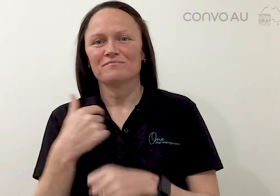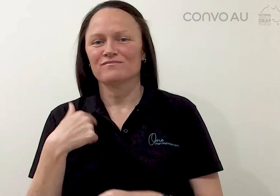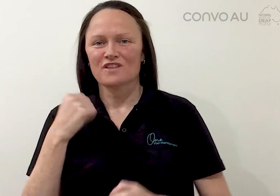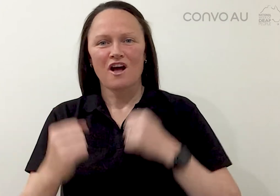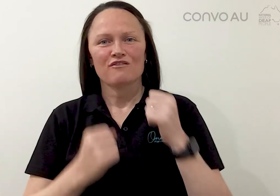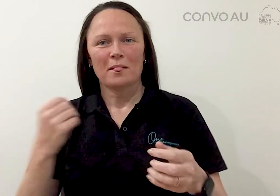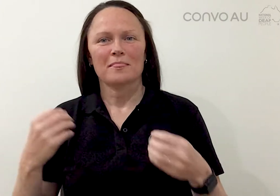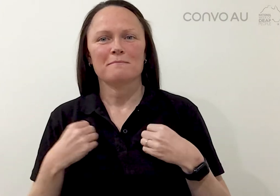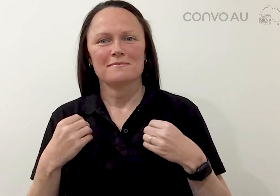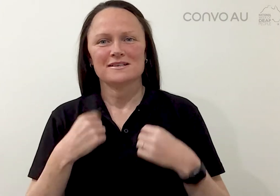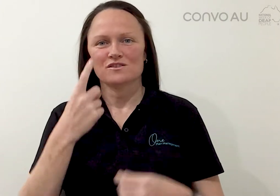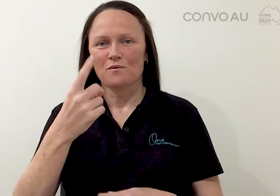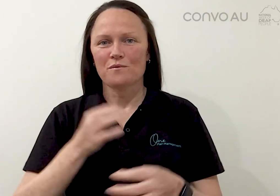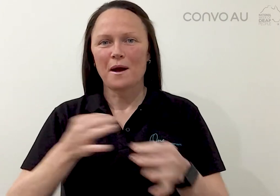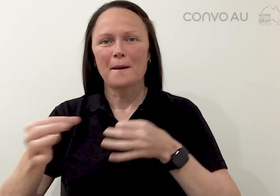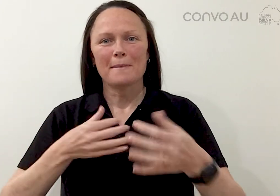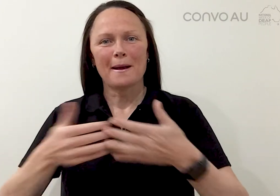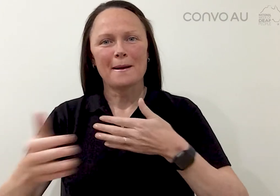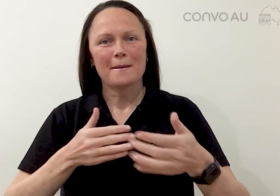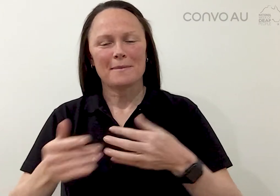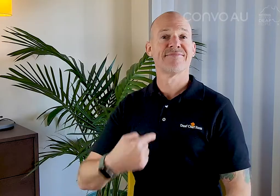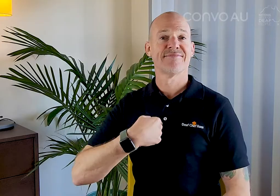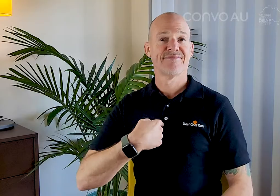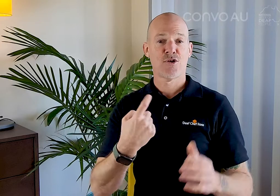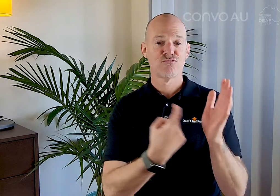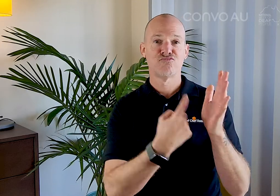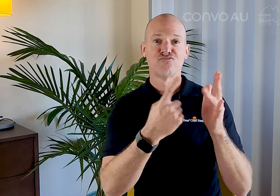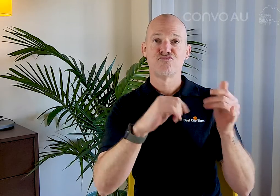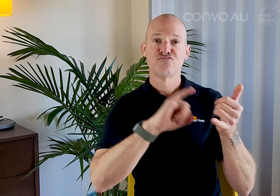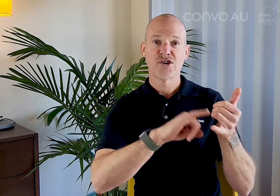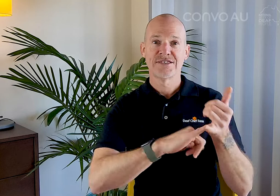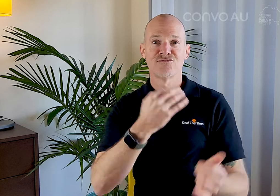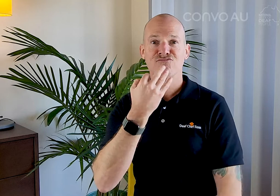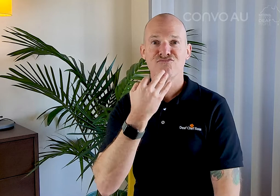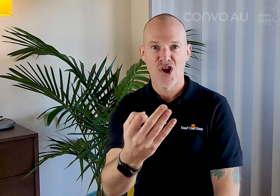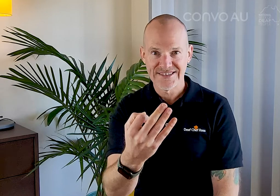my business is One Plan Management. Hi I am Ross,